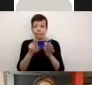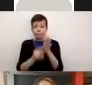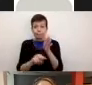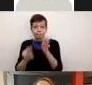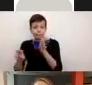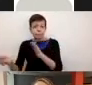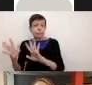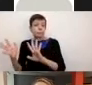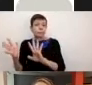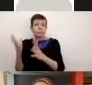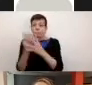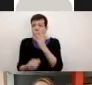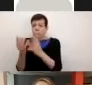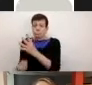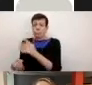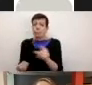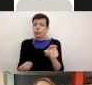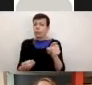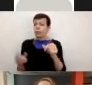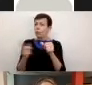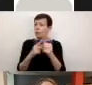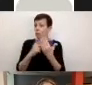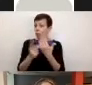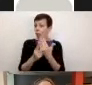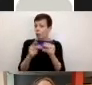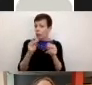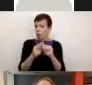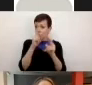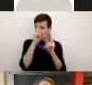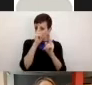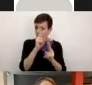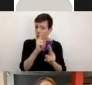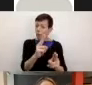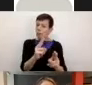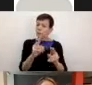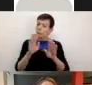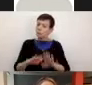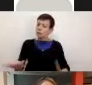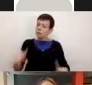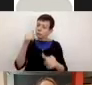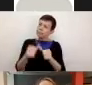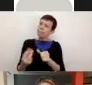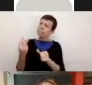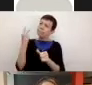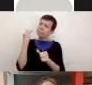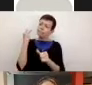The Honouring the Children Program was launched last year in response to the recovery of the